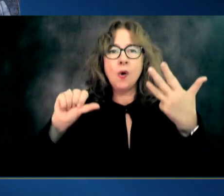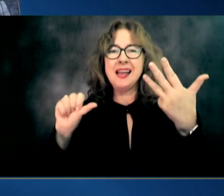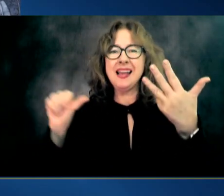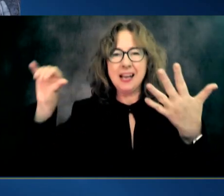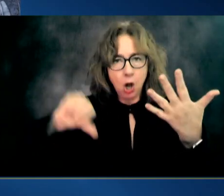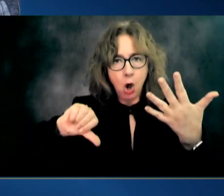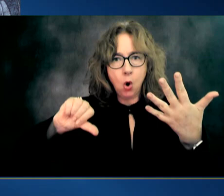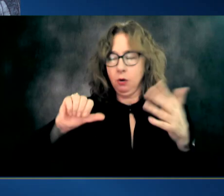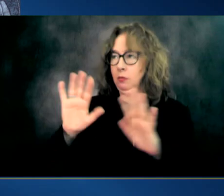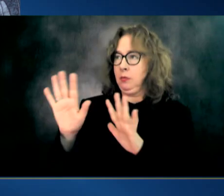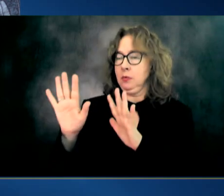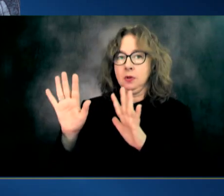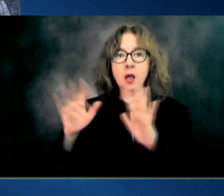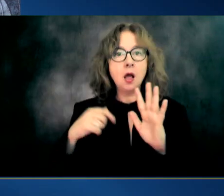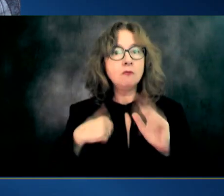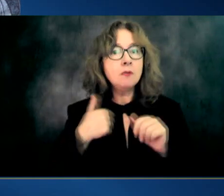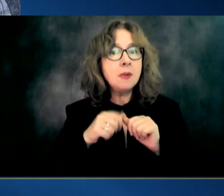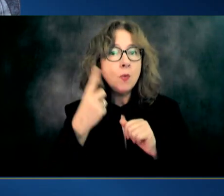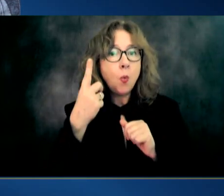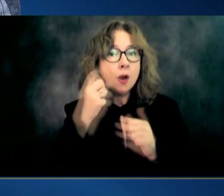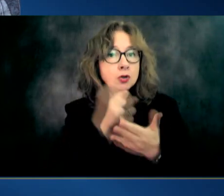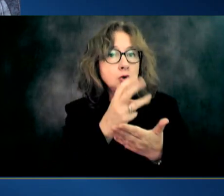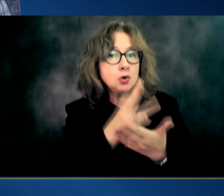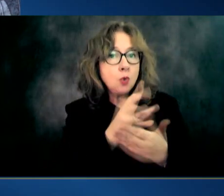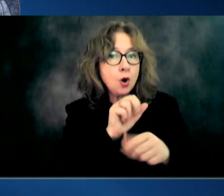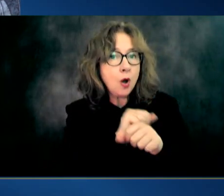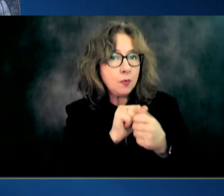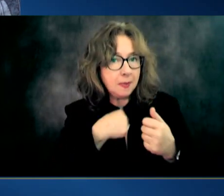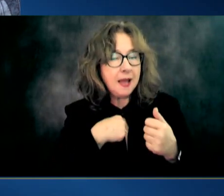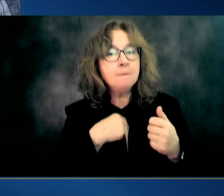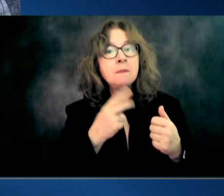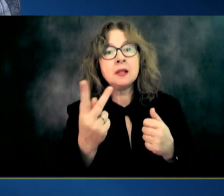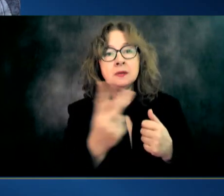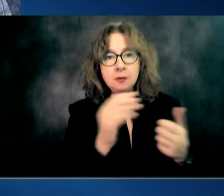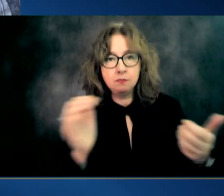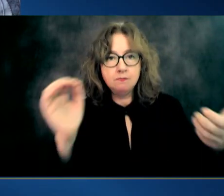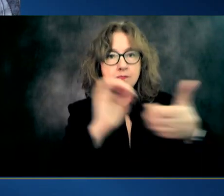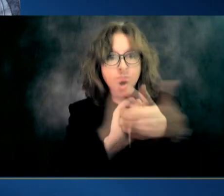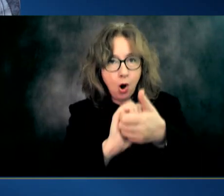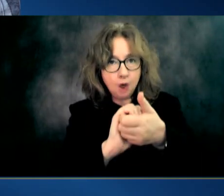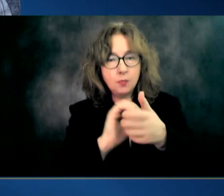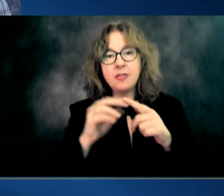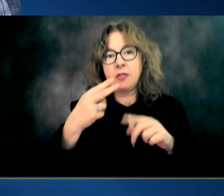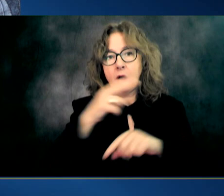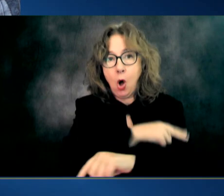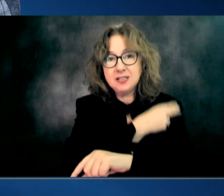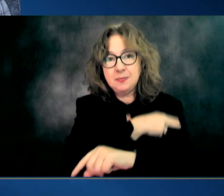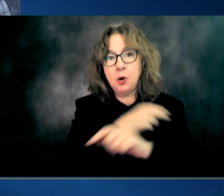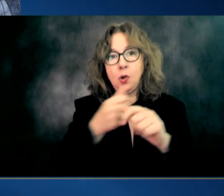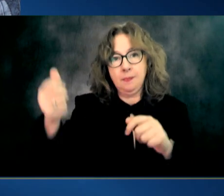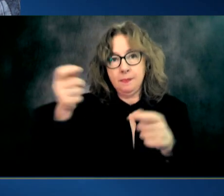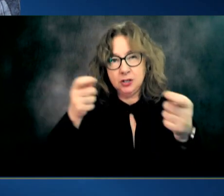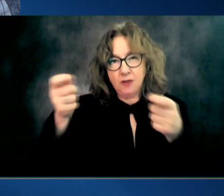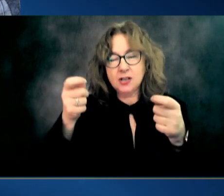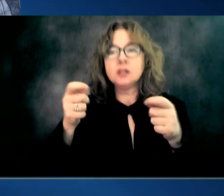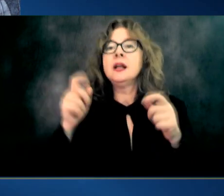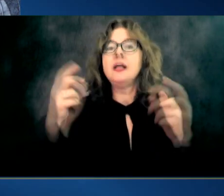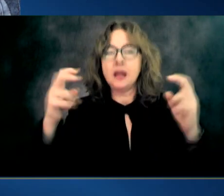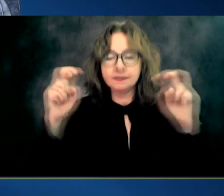workers partnered with the administration of the hospital to calculate how much more